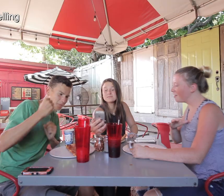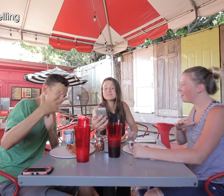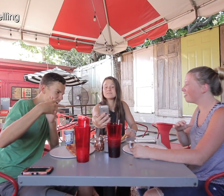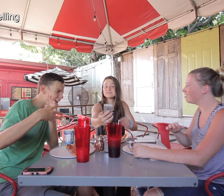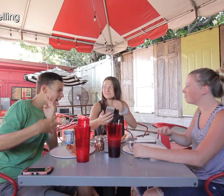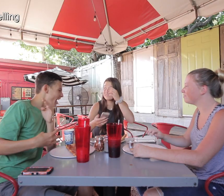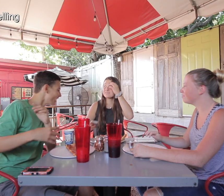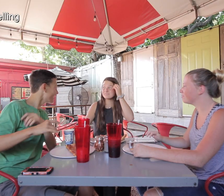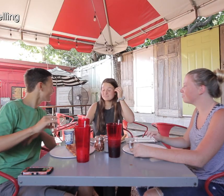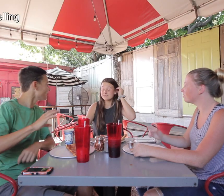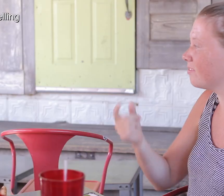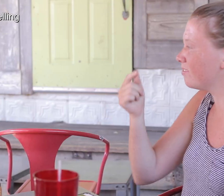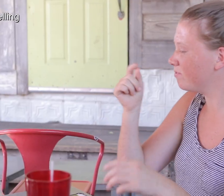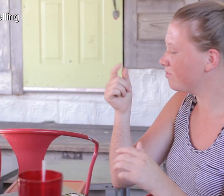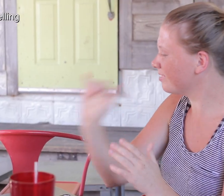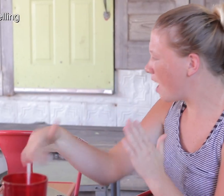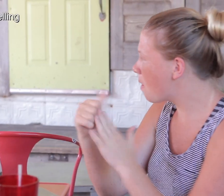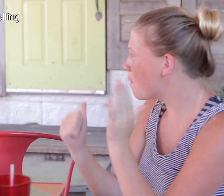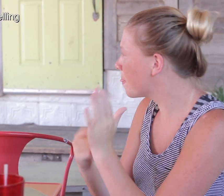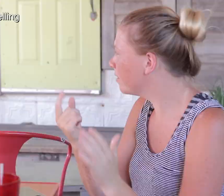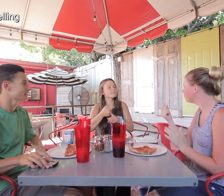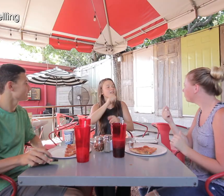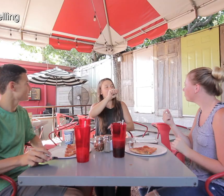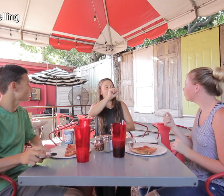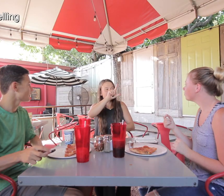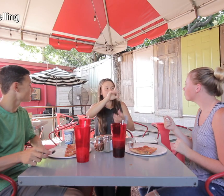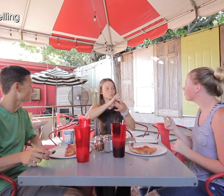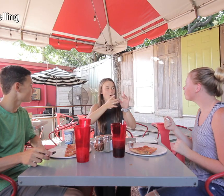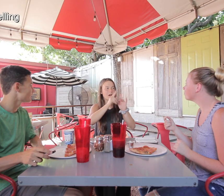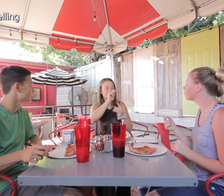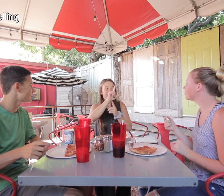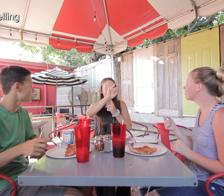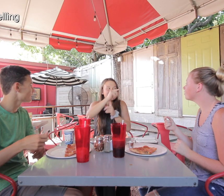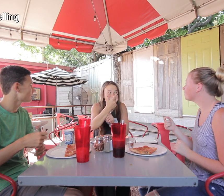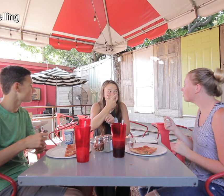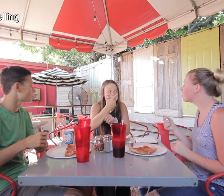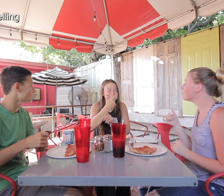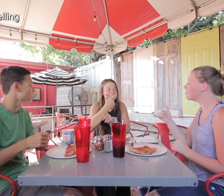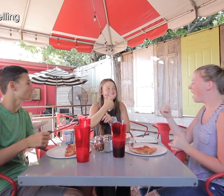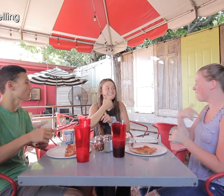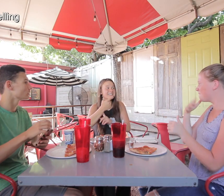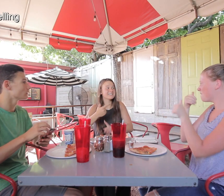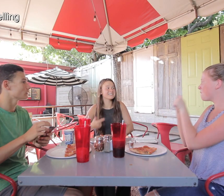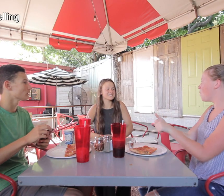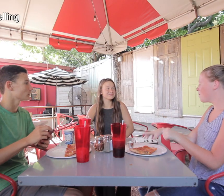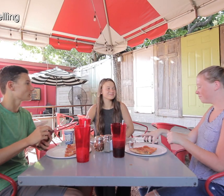There is so many! What account is that? aslstorytelling Okay I'm gonna follow.